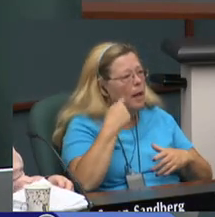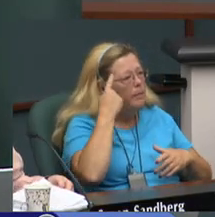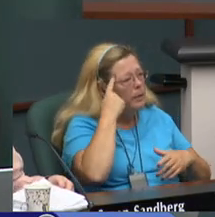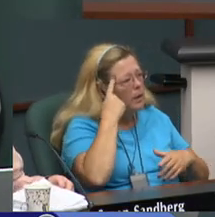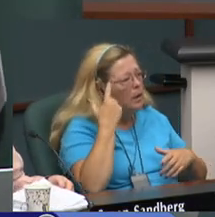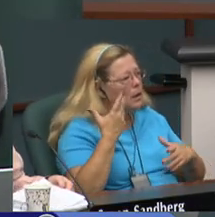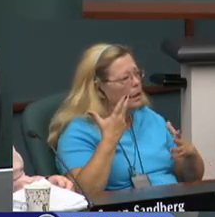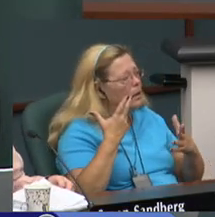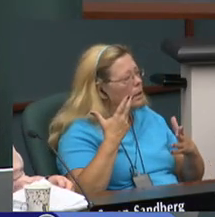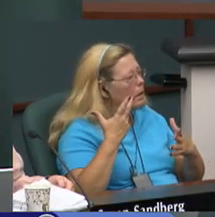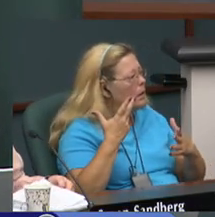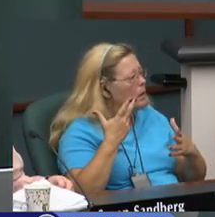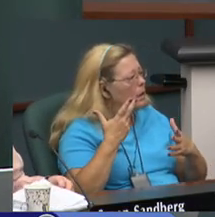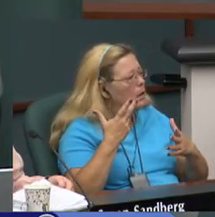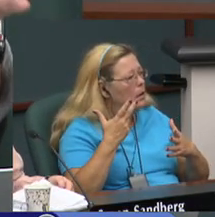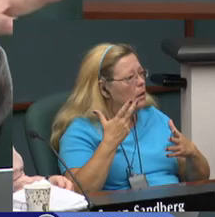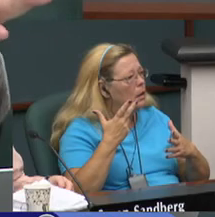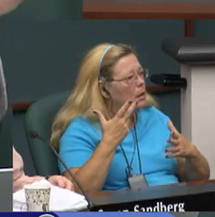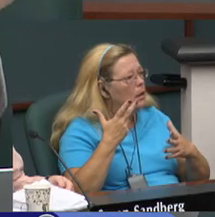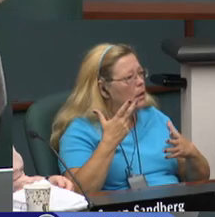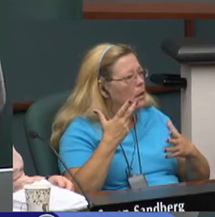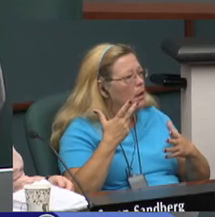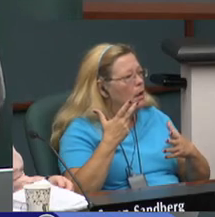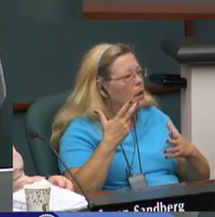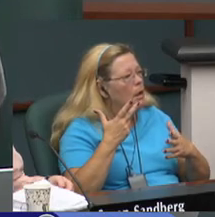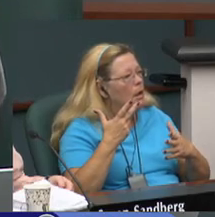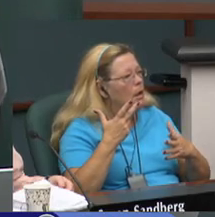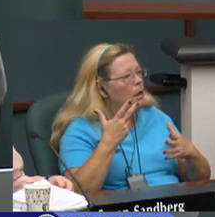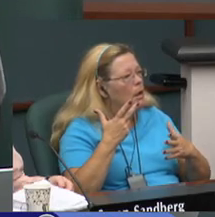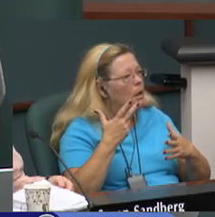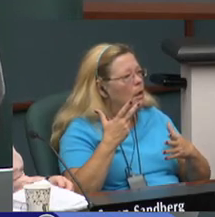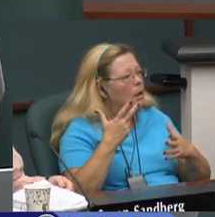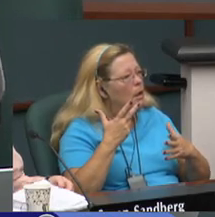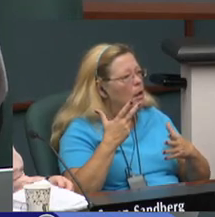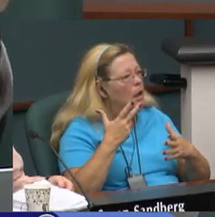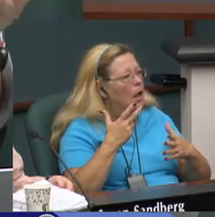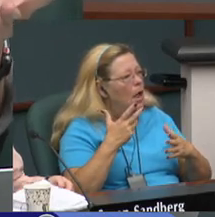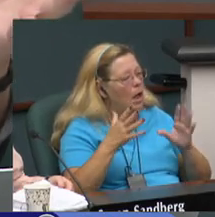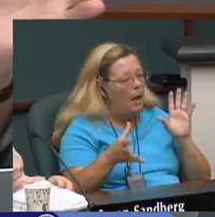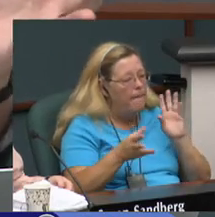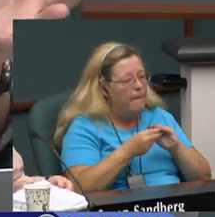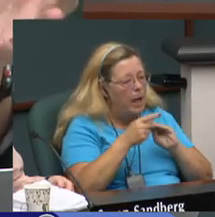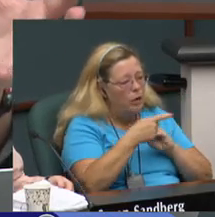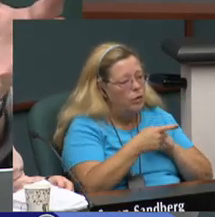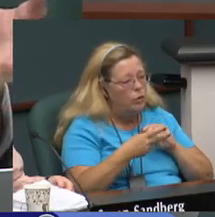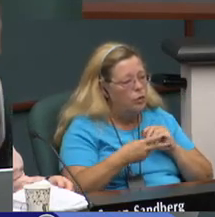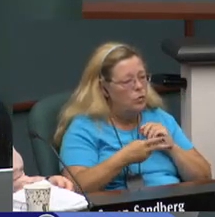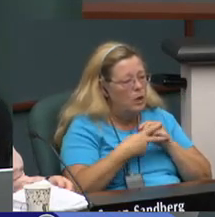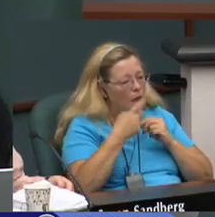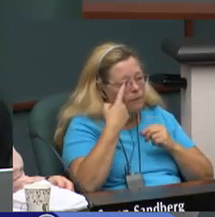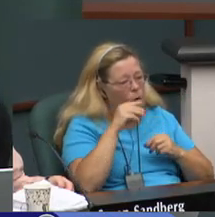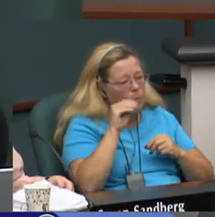that the amount that you would have saved from putting utilities in or I